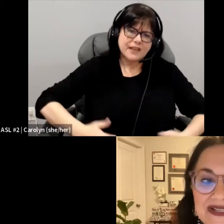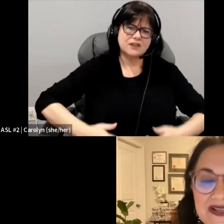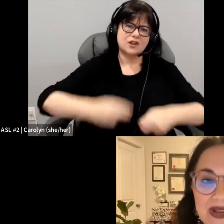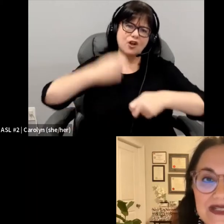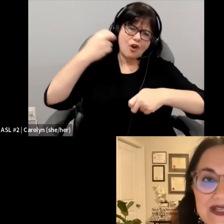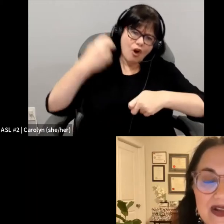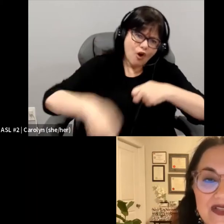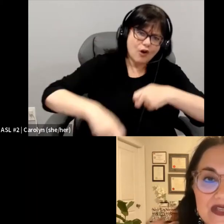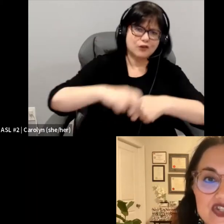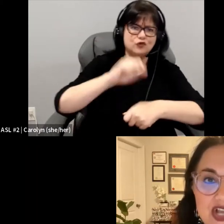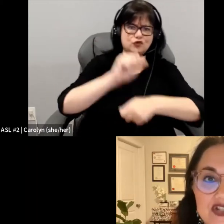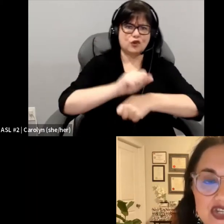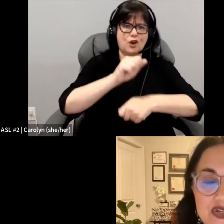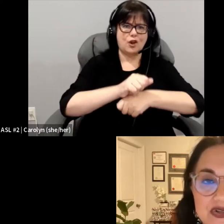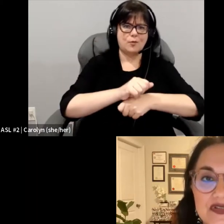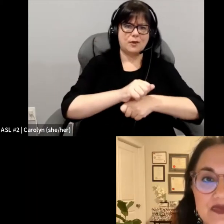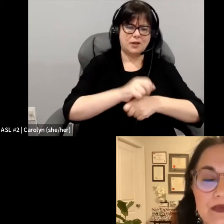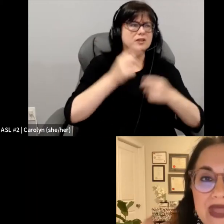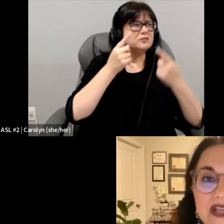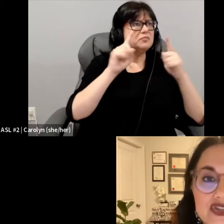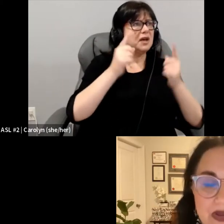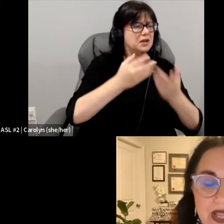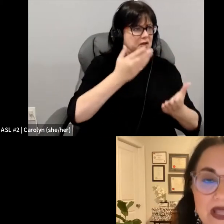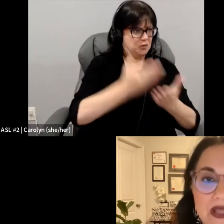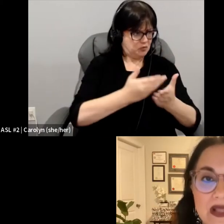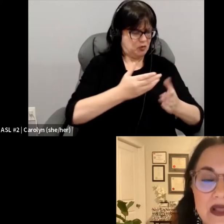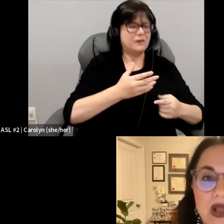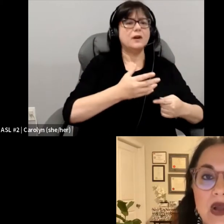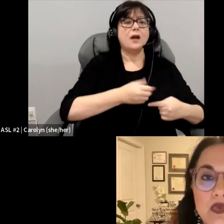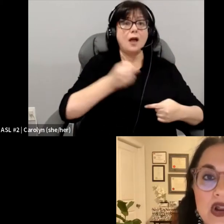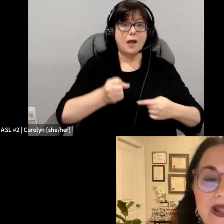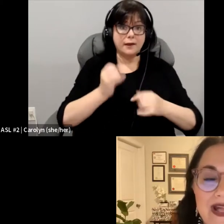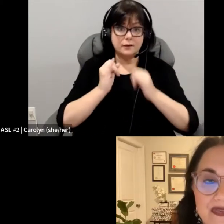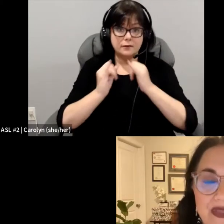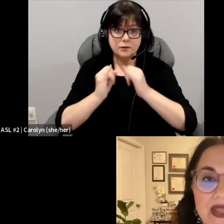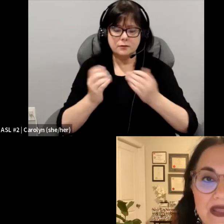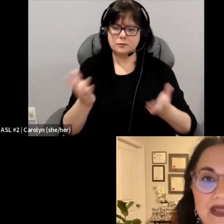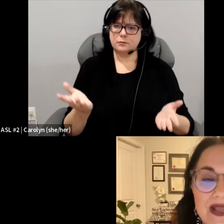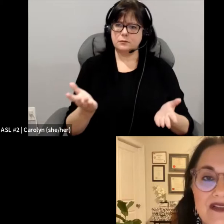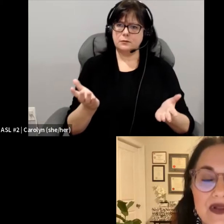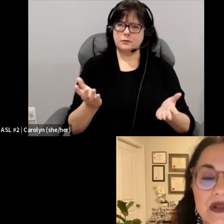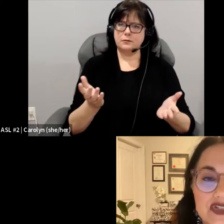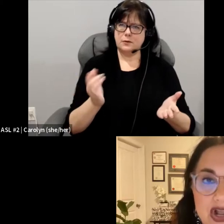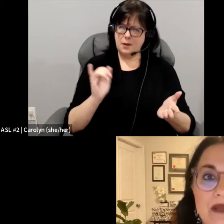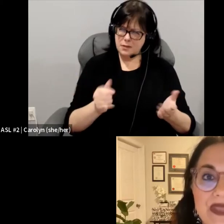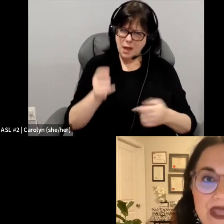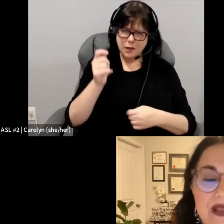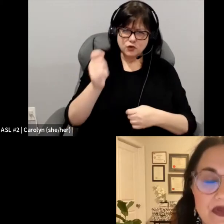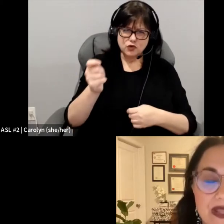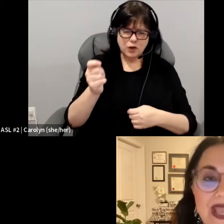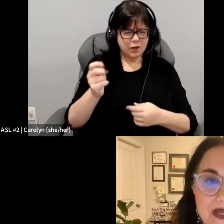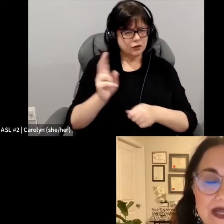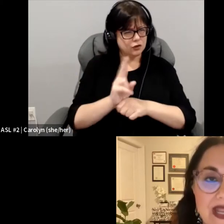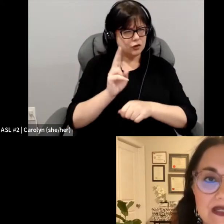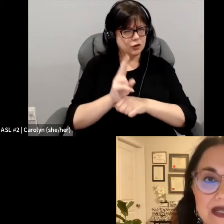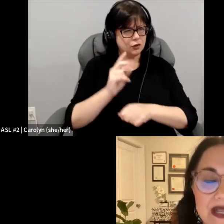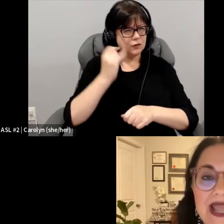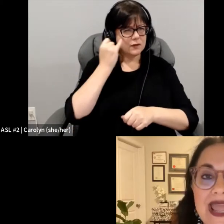THAT WAS THE CRITERIA THIS JUDGE USED FOR MEASURING A WORK ETHIC OF A CANDIDATE.